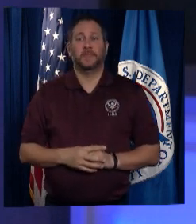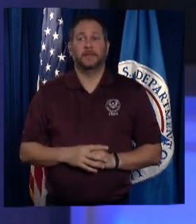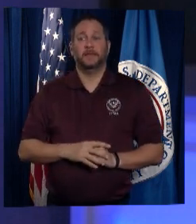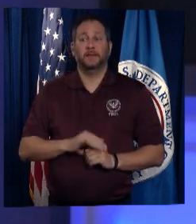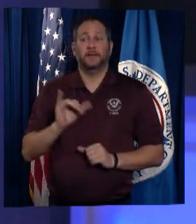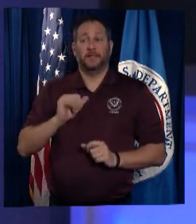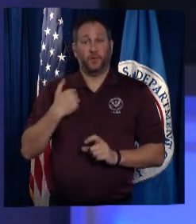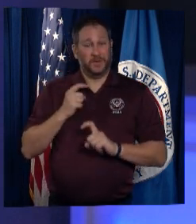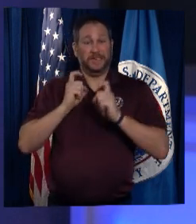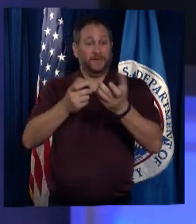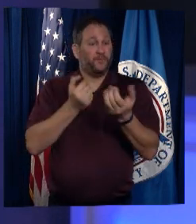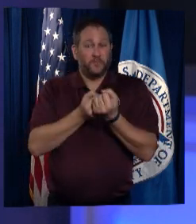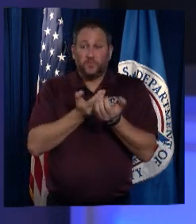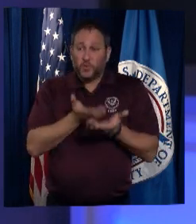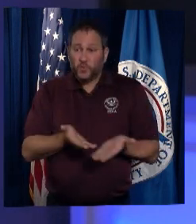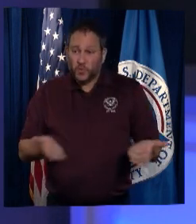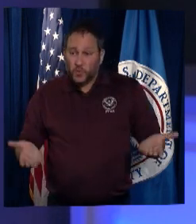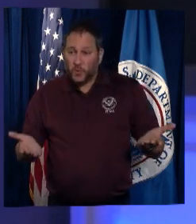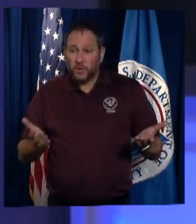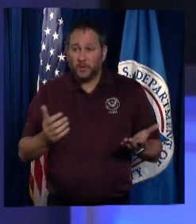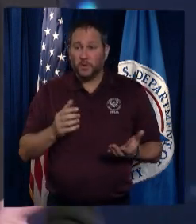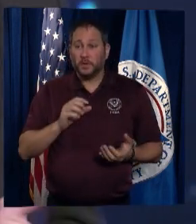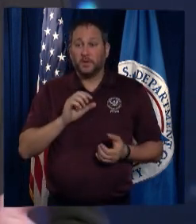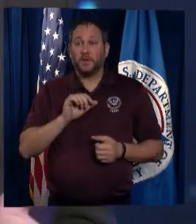tide, it is also absurd to think that we can control the people within the